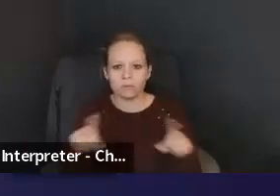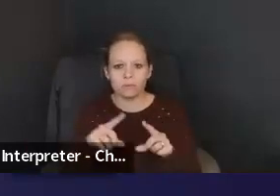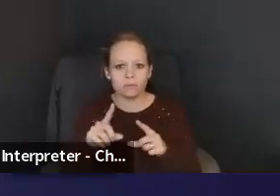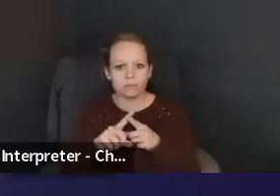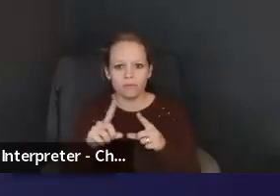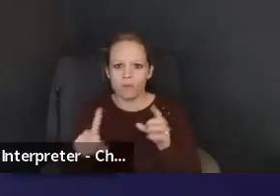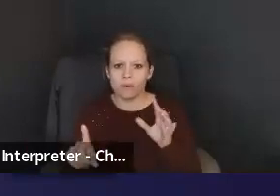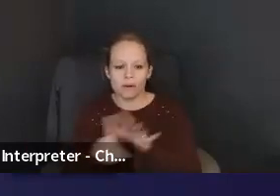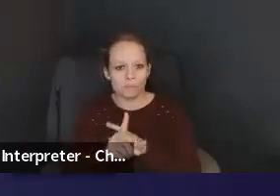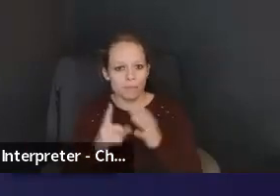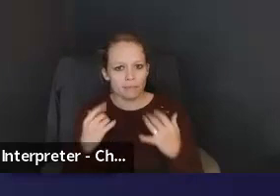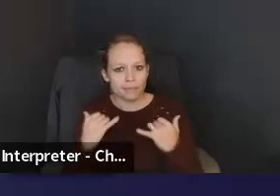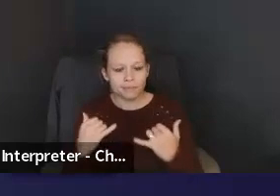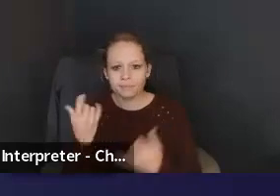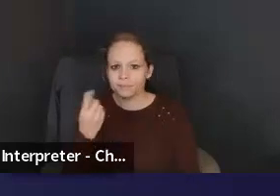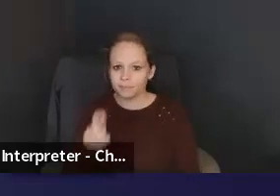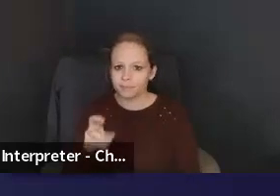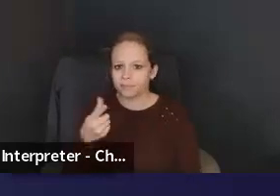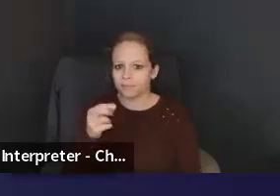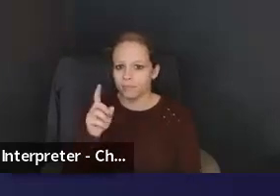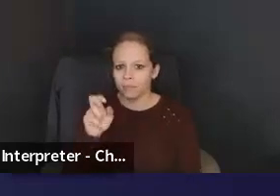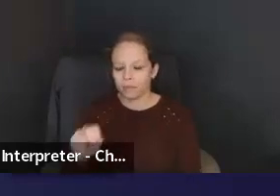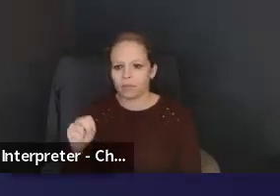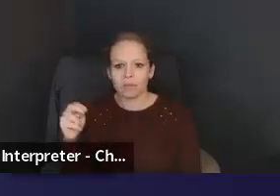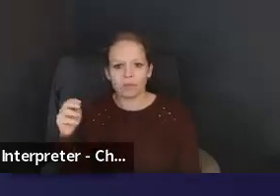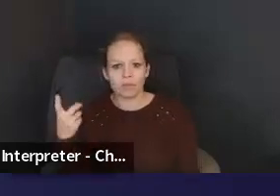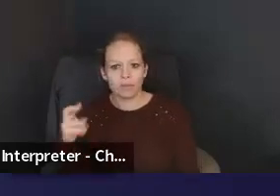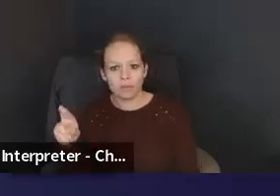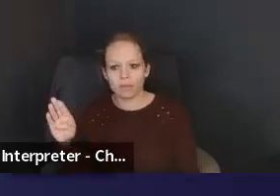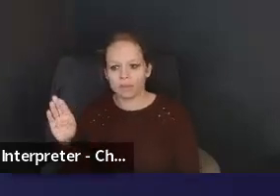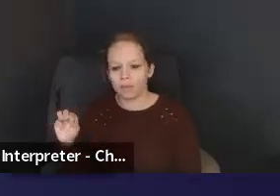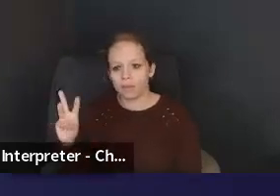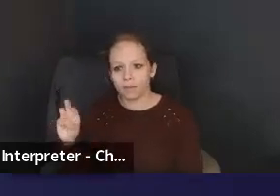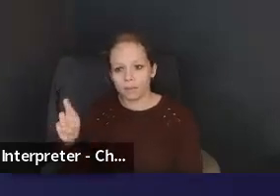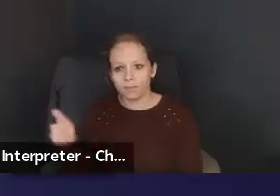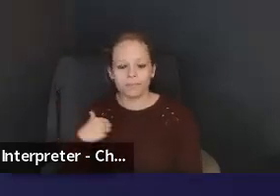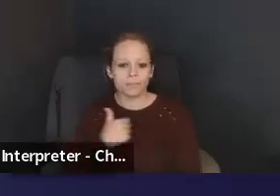us today. Dr. Gooden and Dr. Bower, we really appreciate the opportunity to take part in the